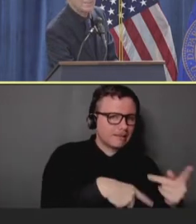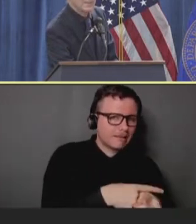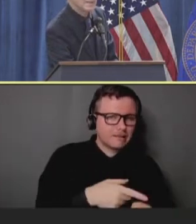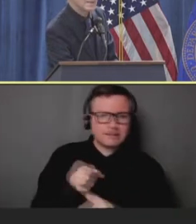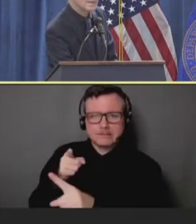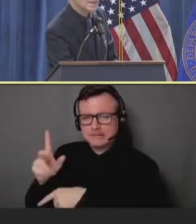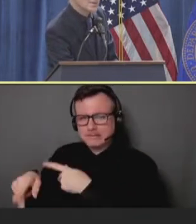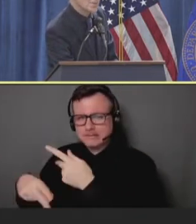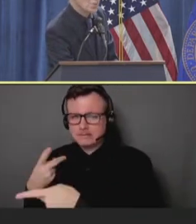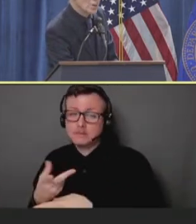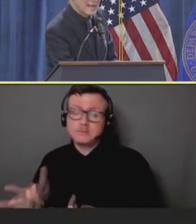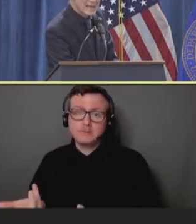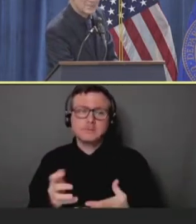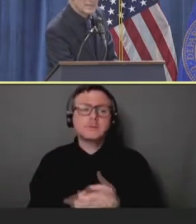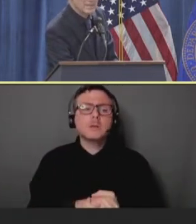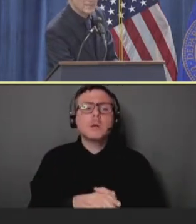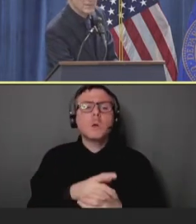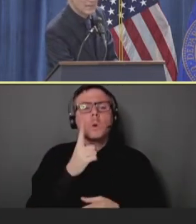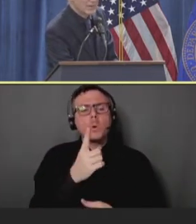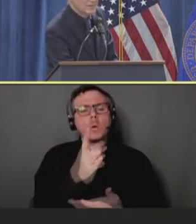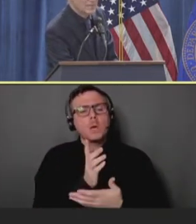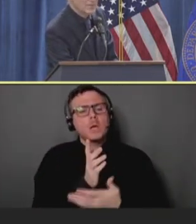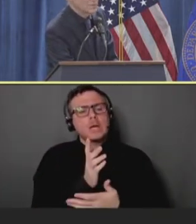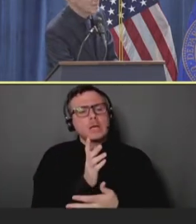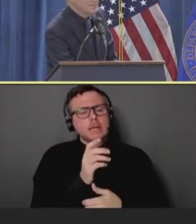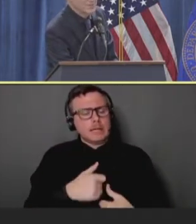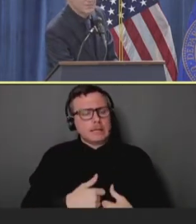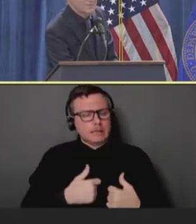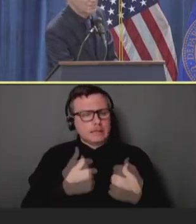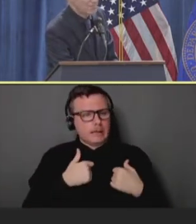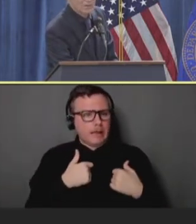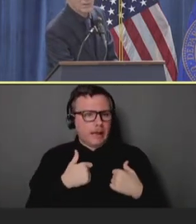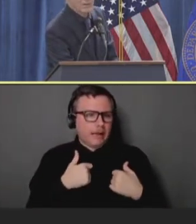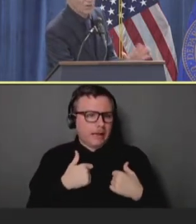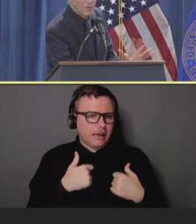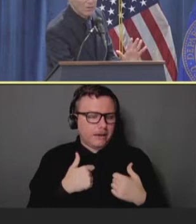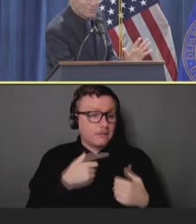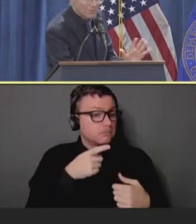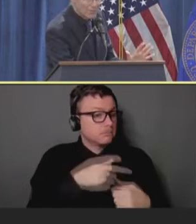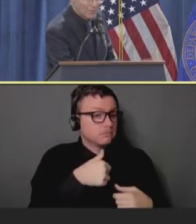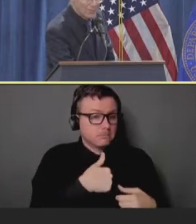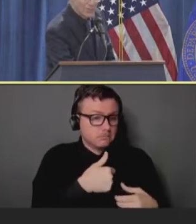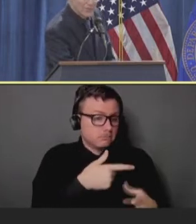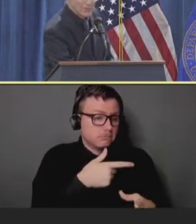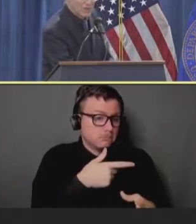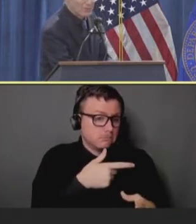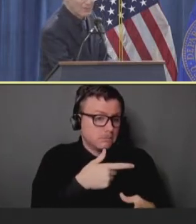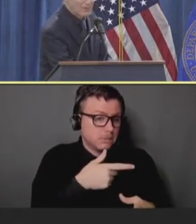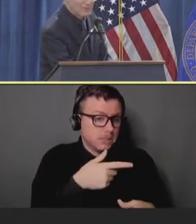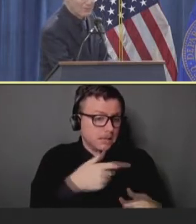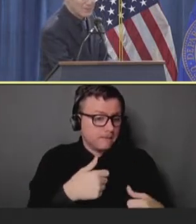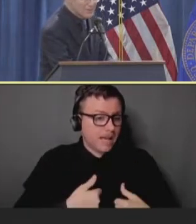And one aspect of the live vaccine was hyped to be better with respect to all parameters.